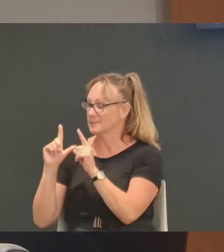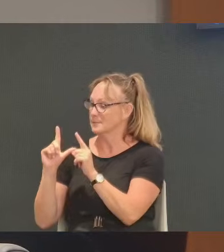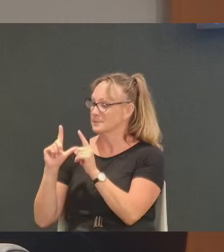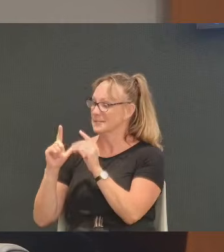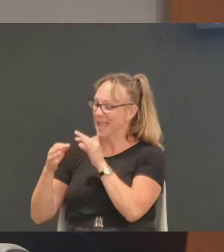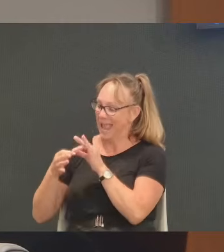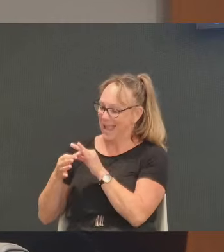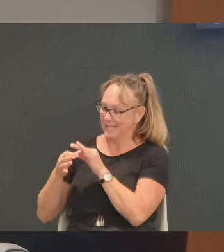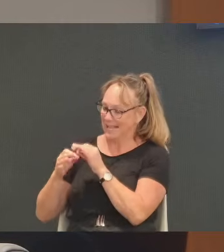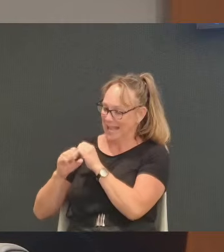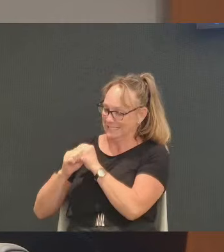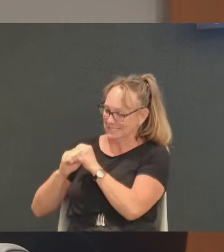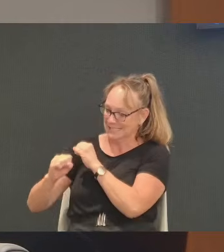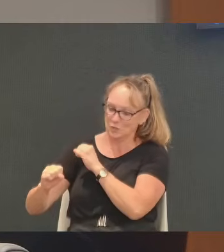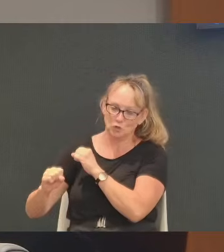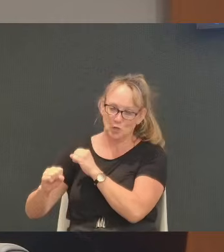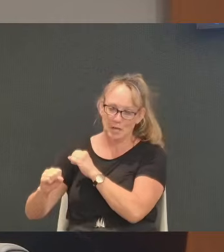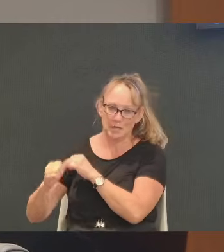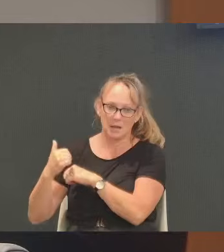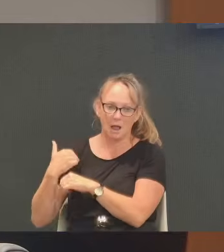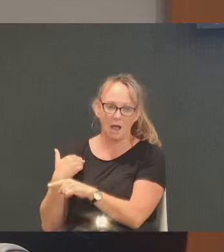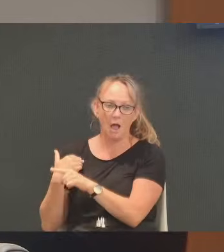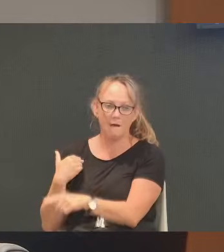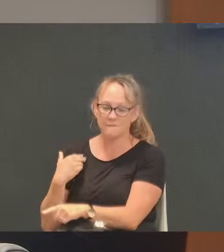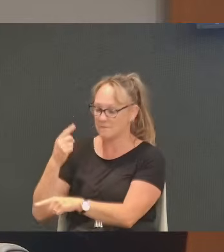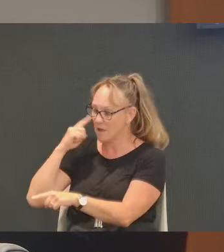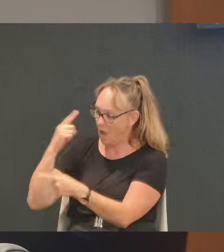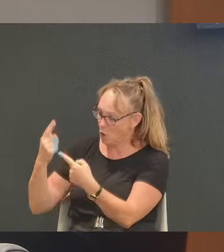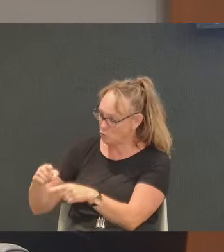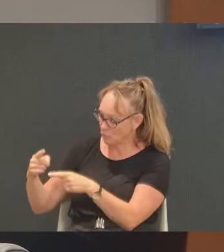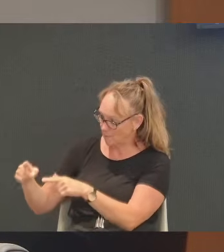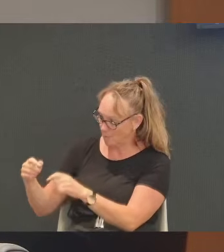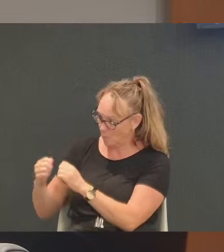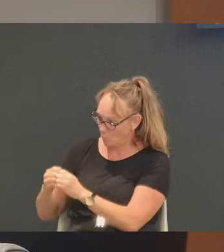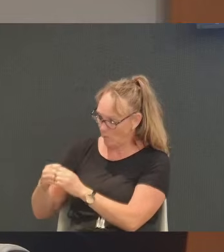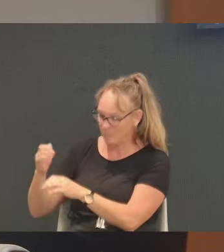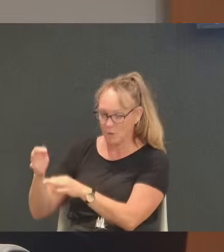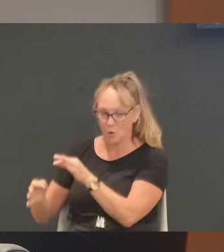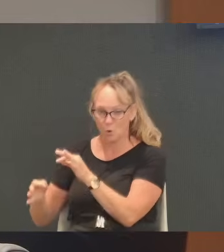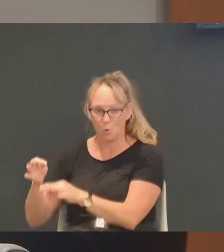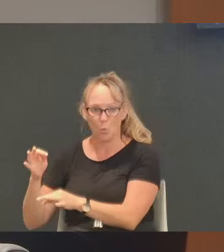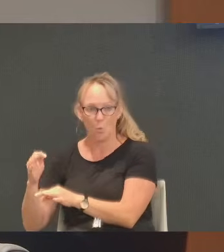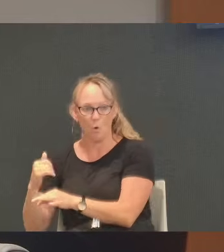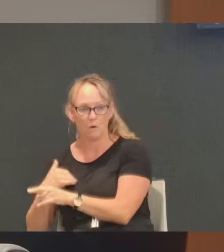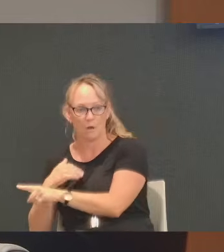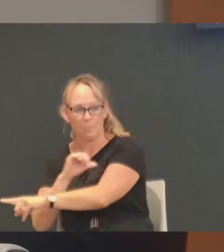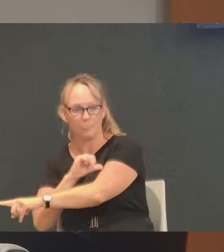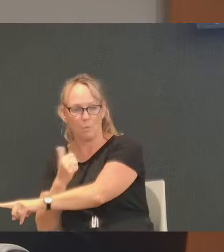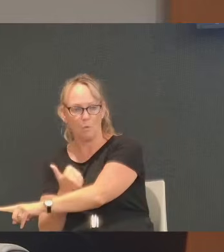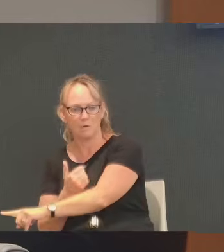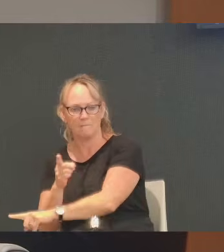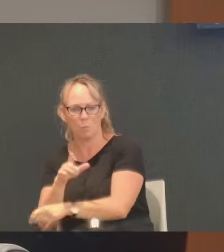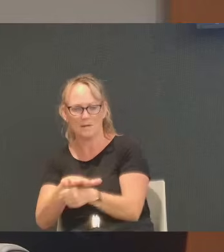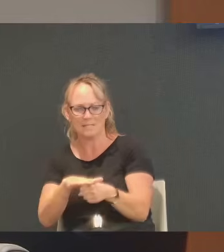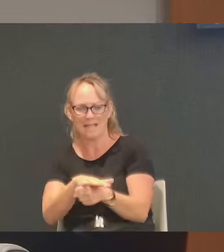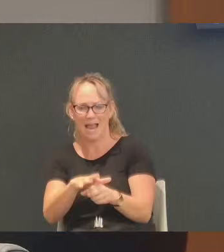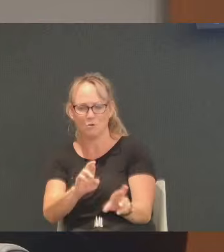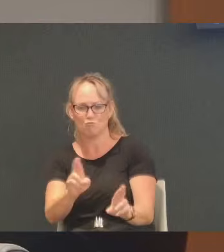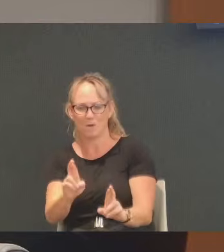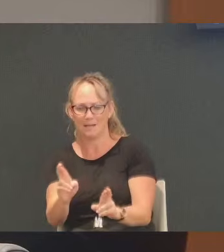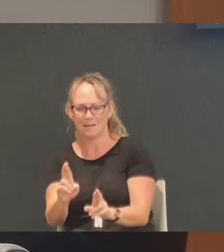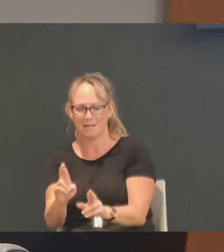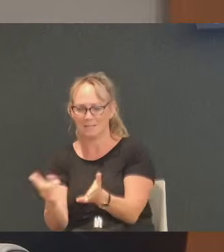term of an agreement with the port of authority for a site readiness contract related to Quantum